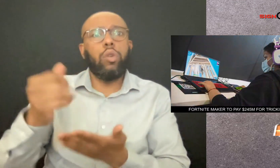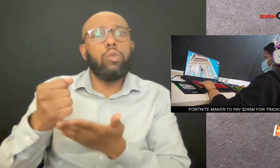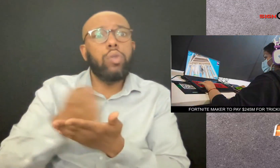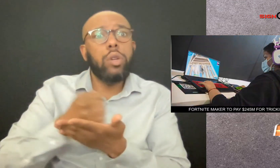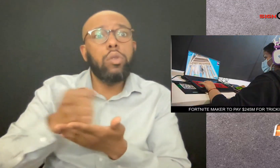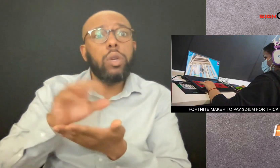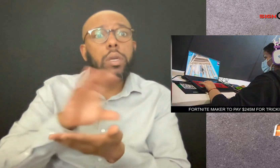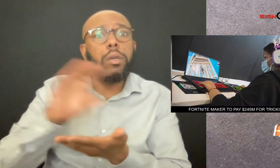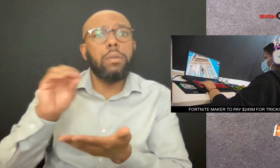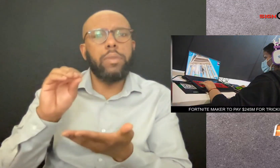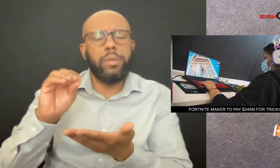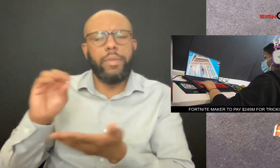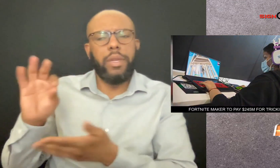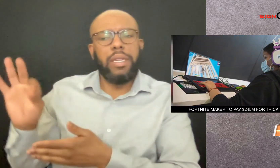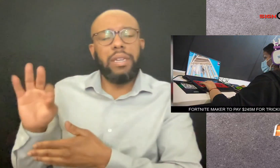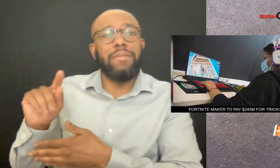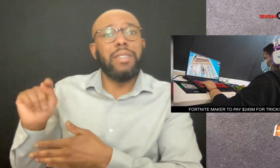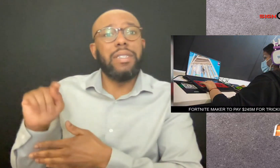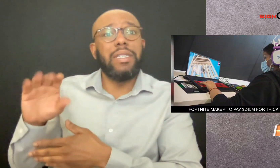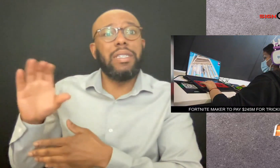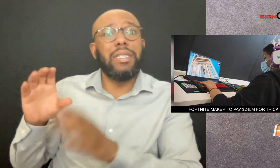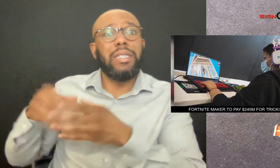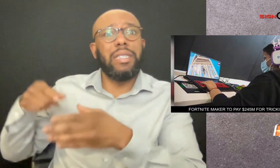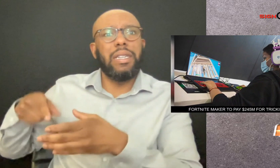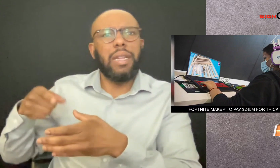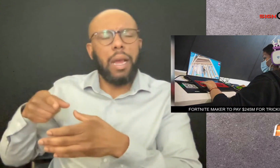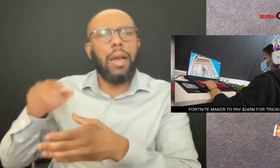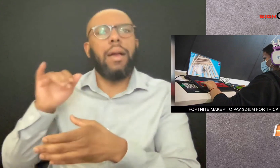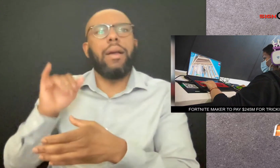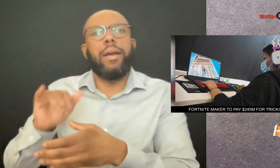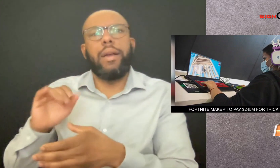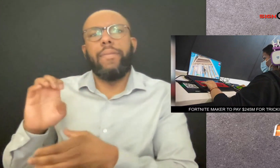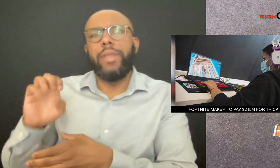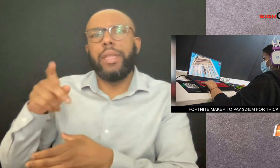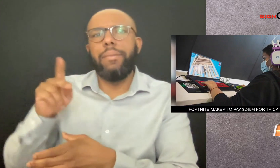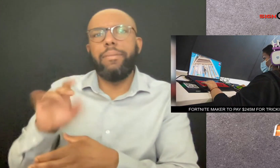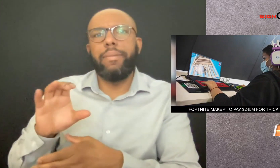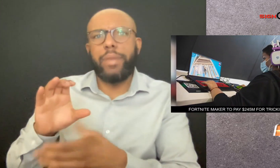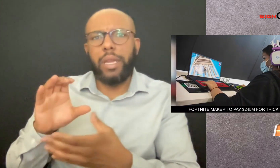companies the FTC says epic locked their accounts.